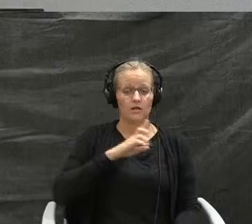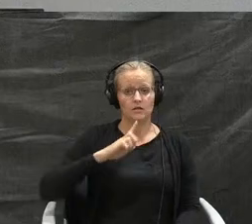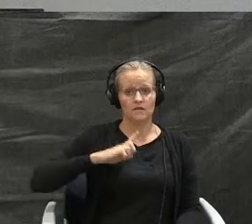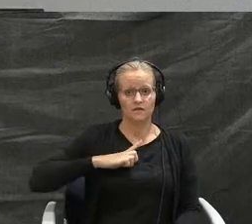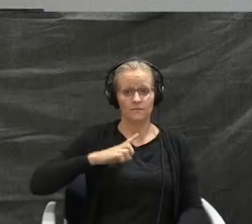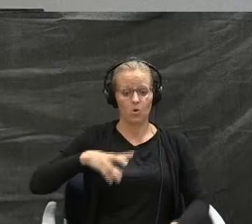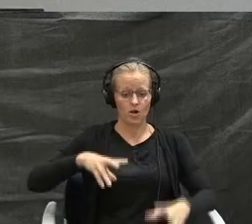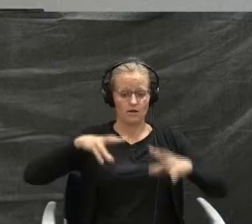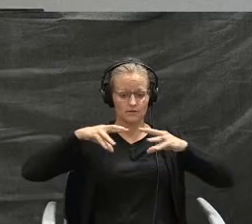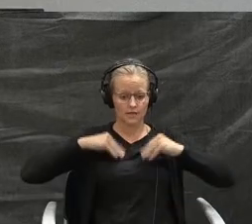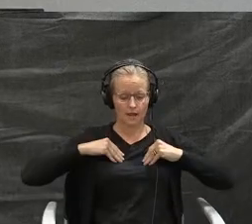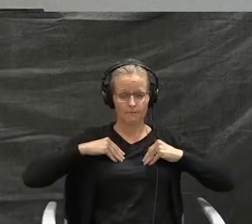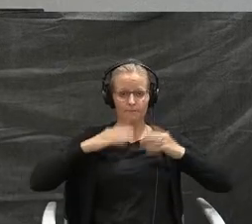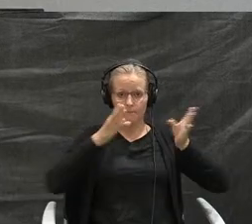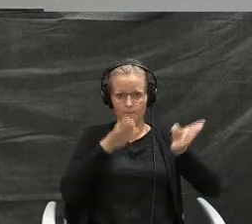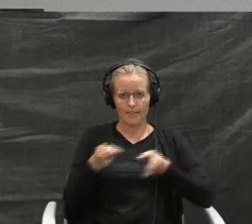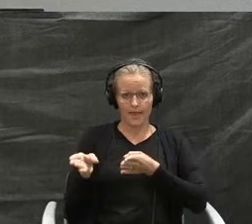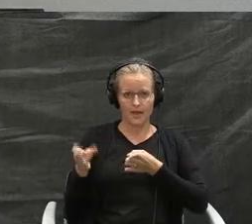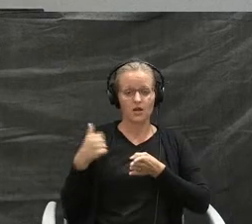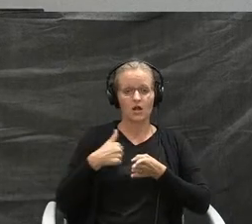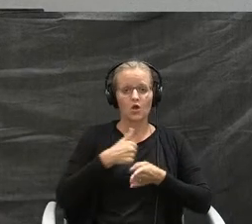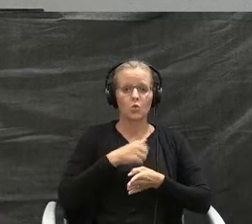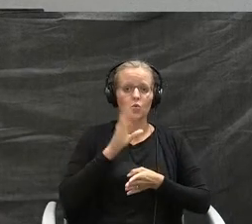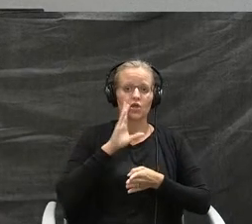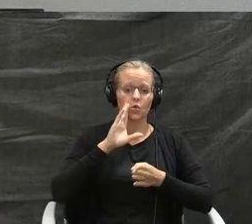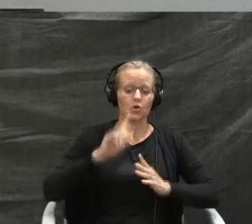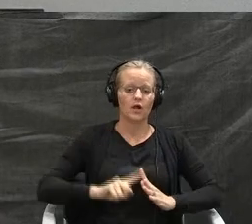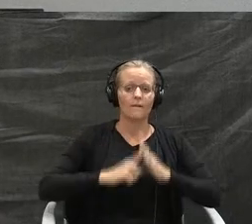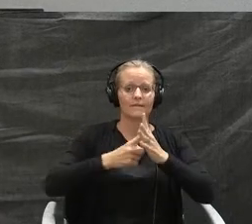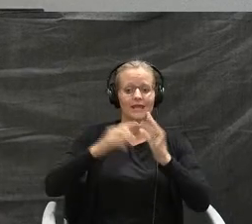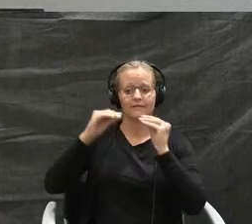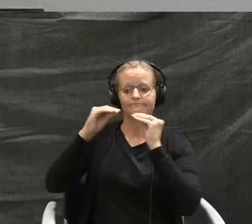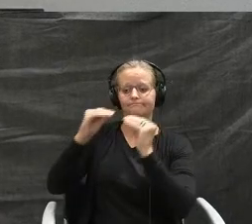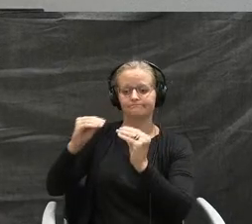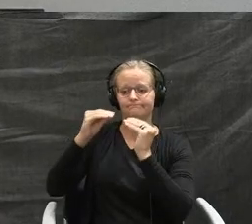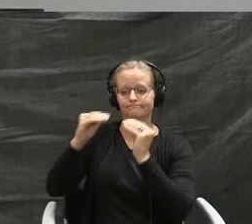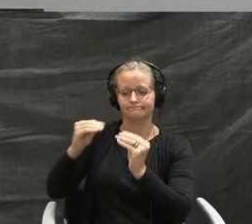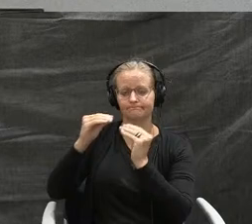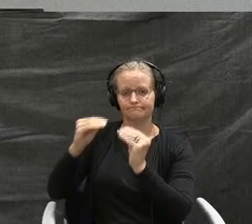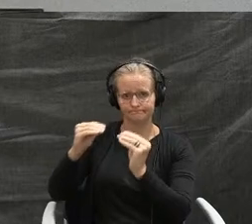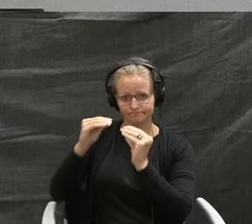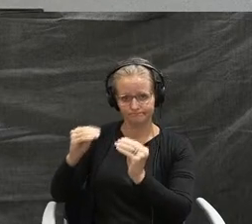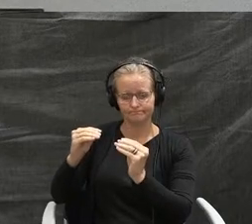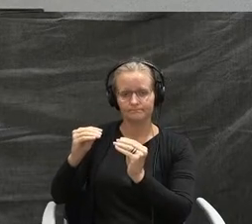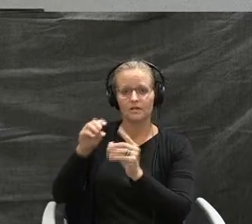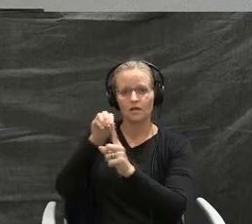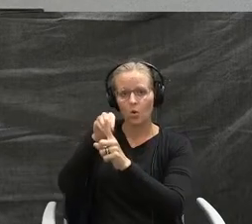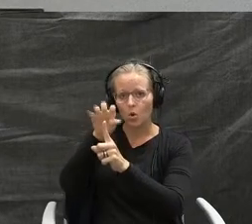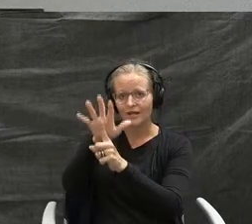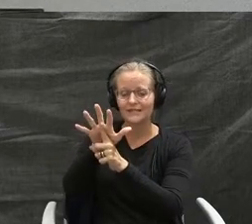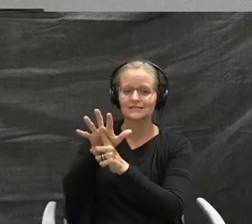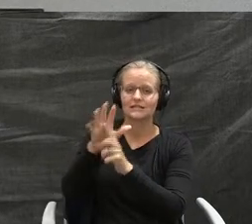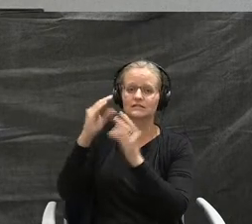That we would begin orienting teachers and other employees to the safety measures and the steps that we are going to take